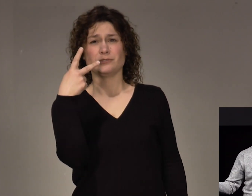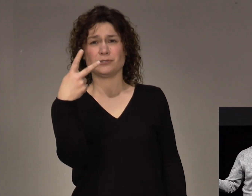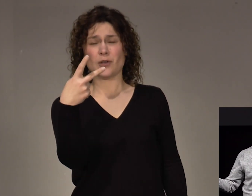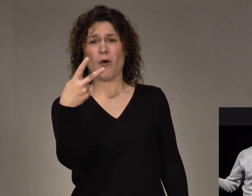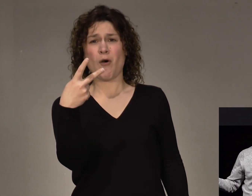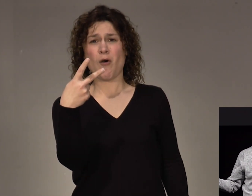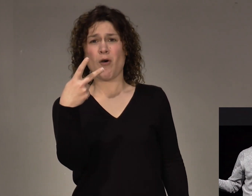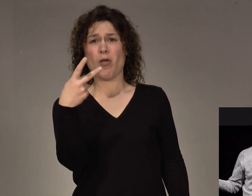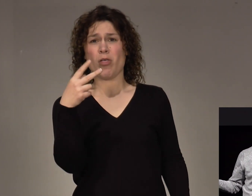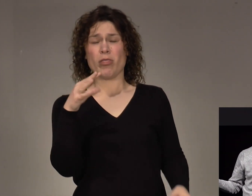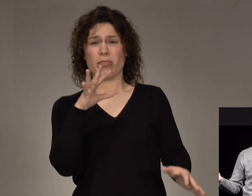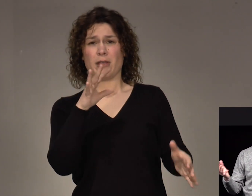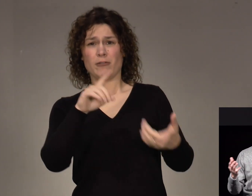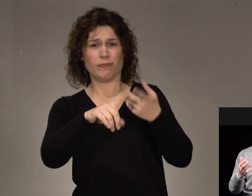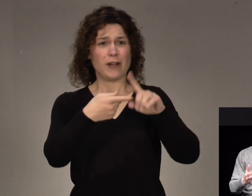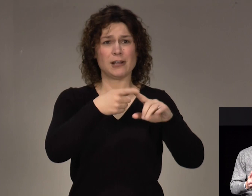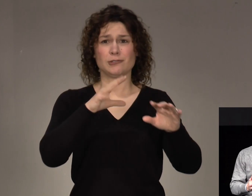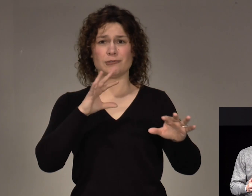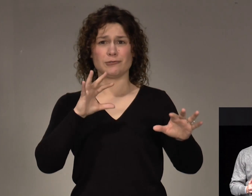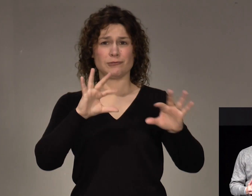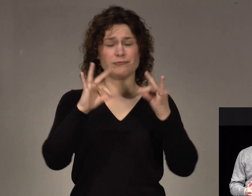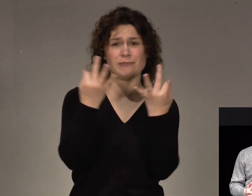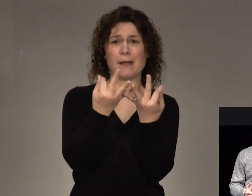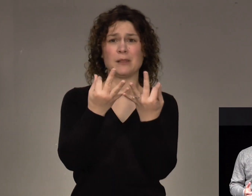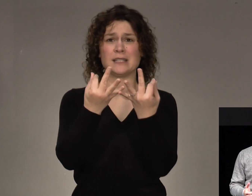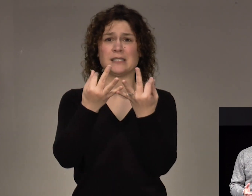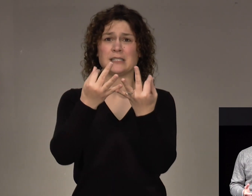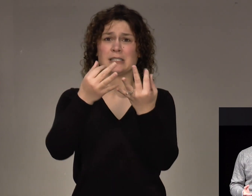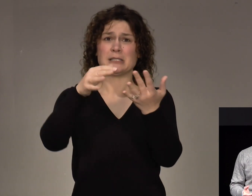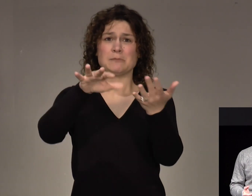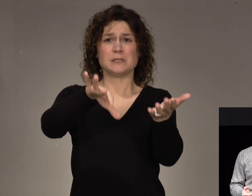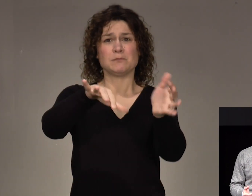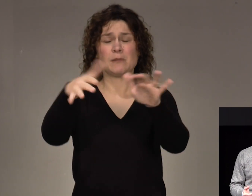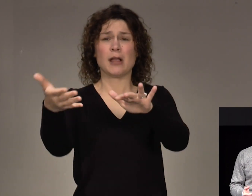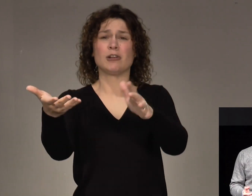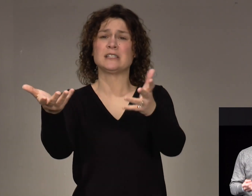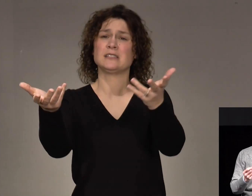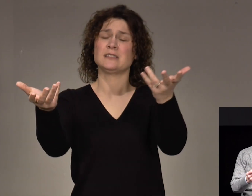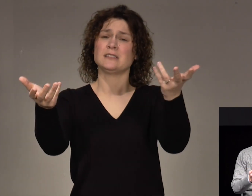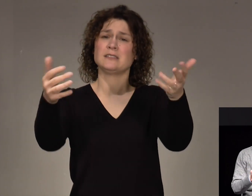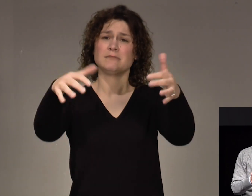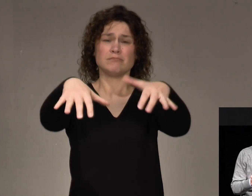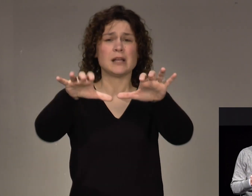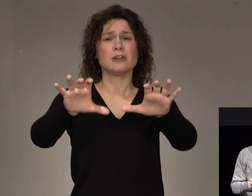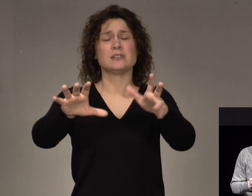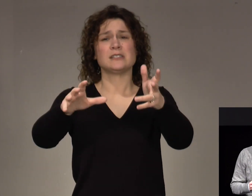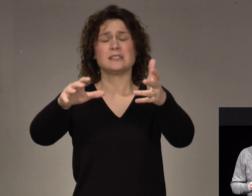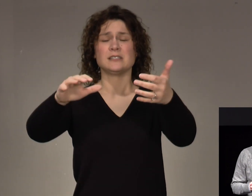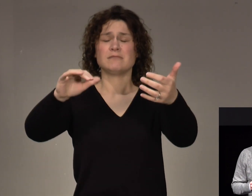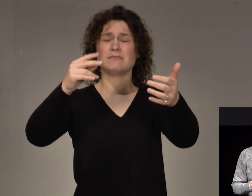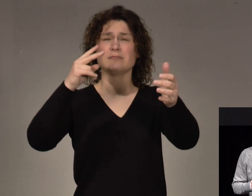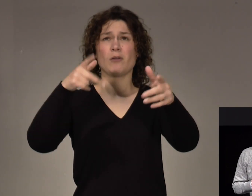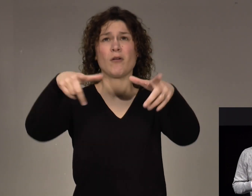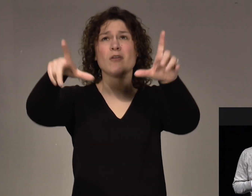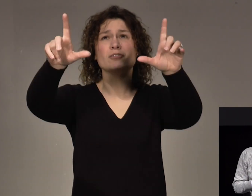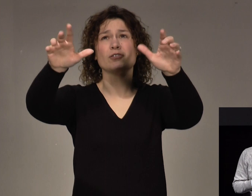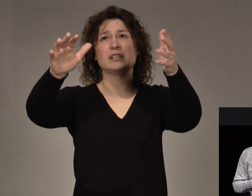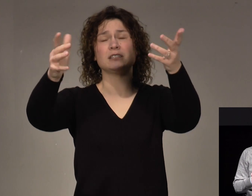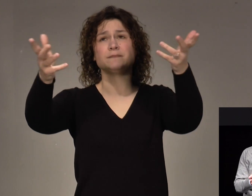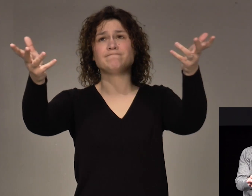was it. That was as close as they got. Now let me ask you something. How do you